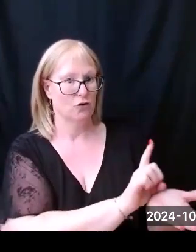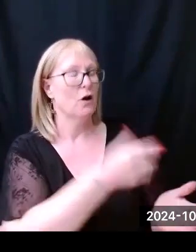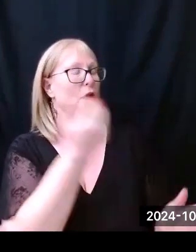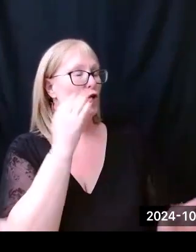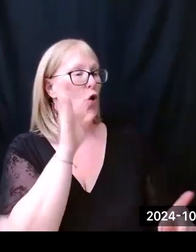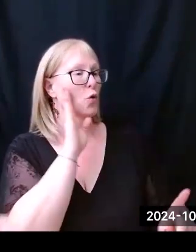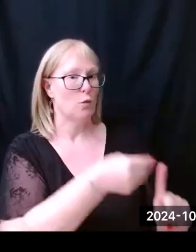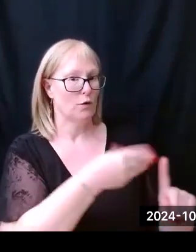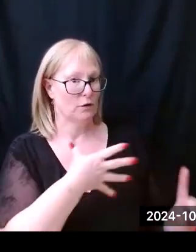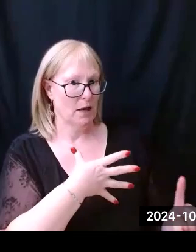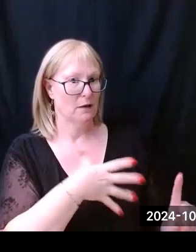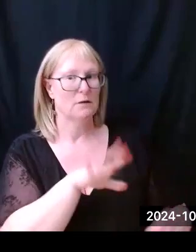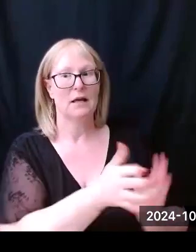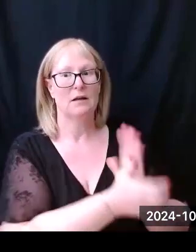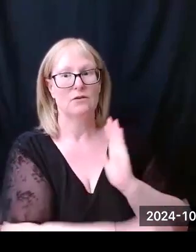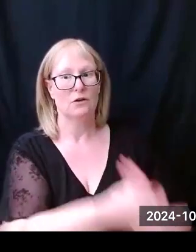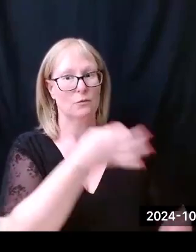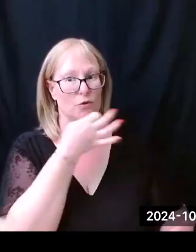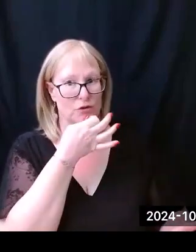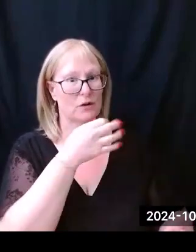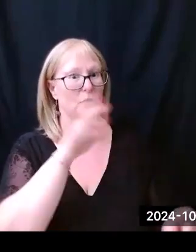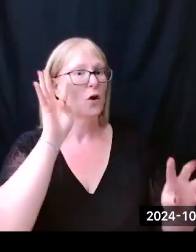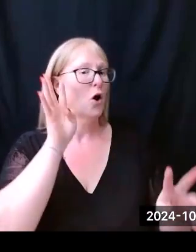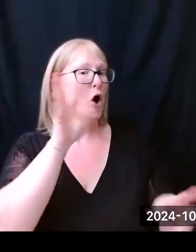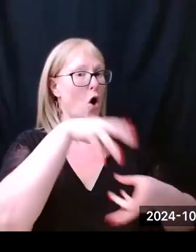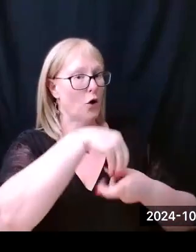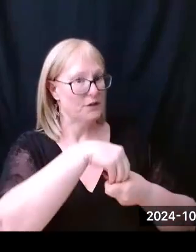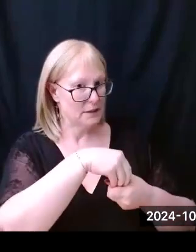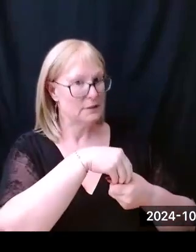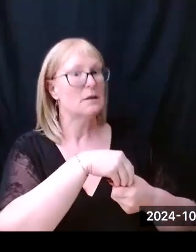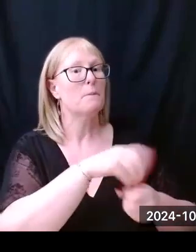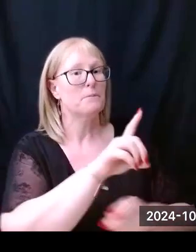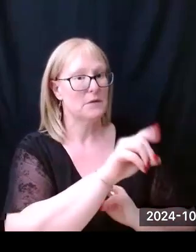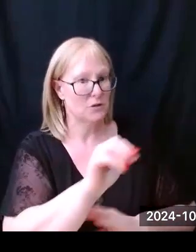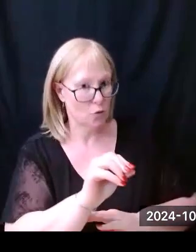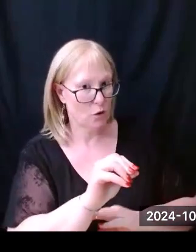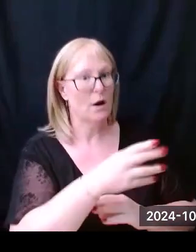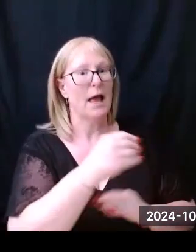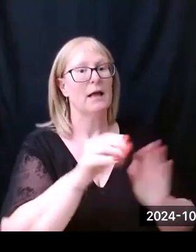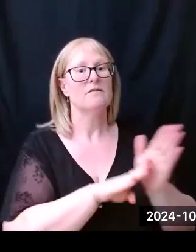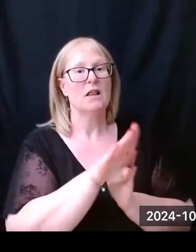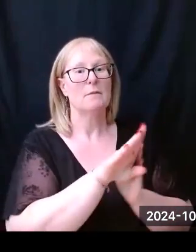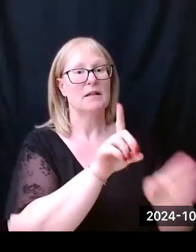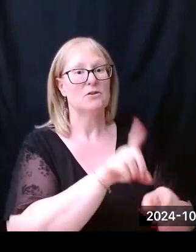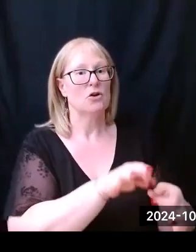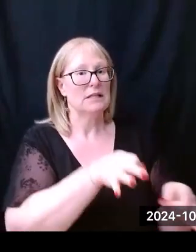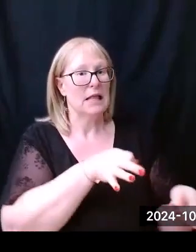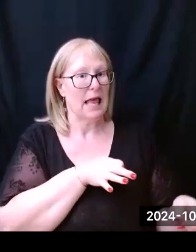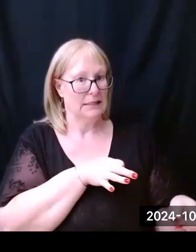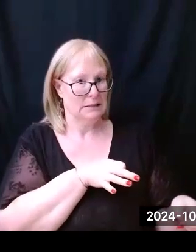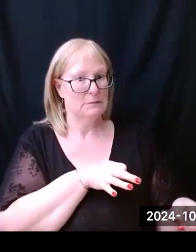His areas of expertise include autism spectrum disorder and developmental delays. He is the core faculty leader and rotation